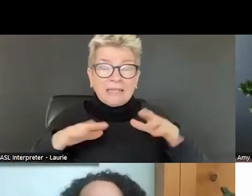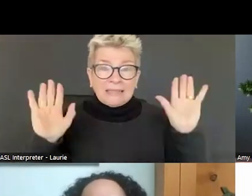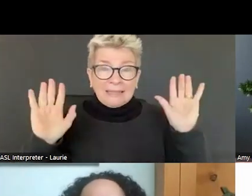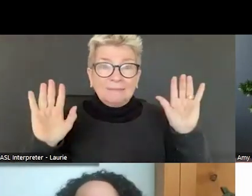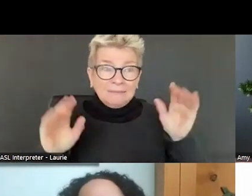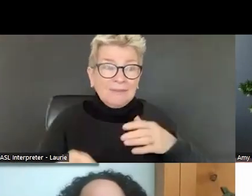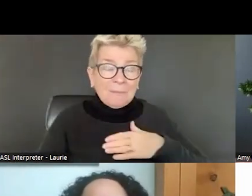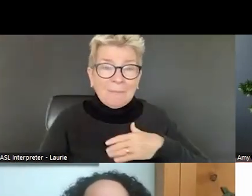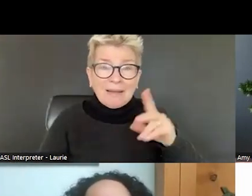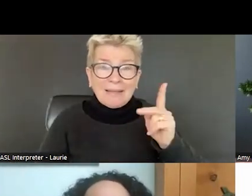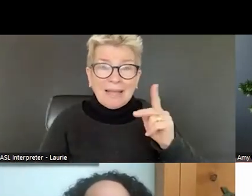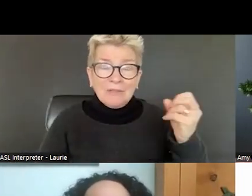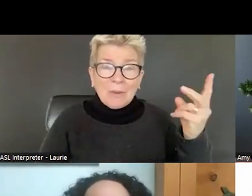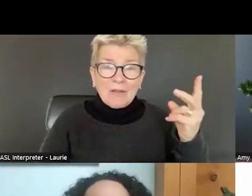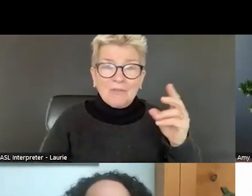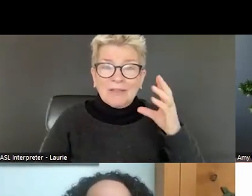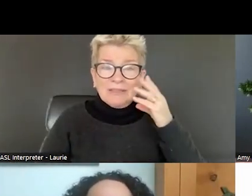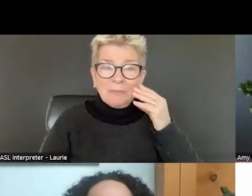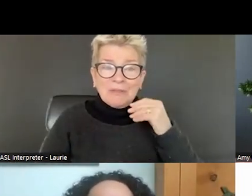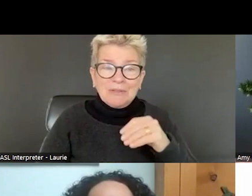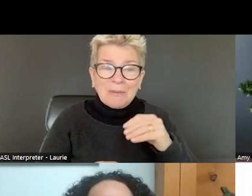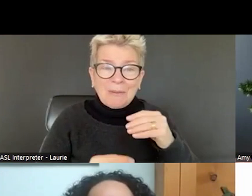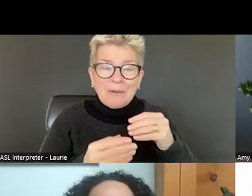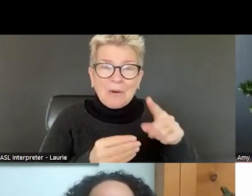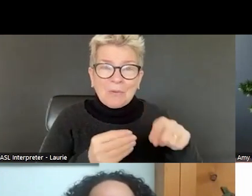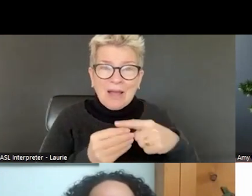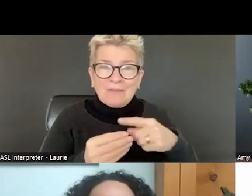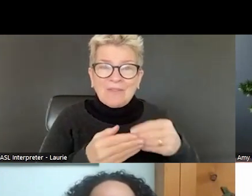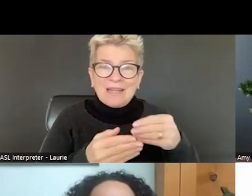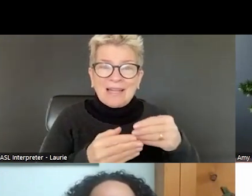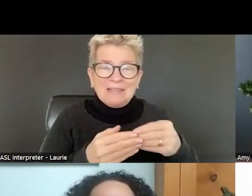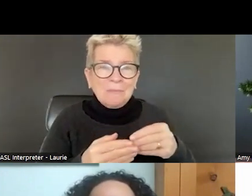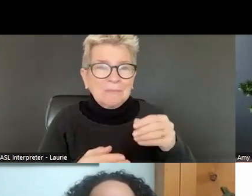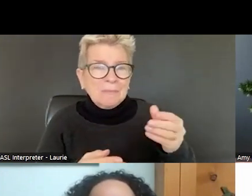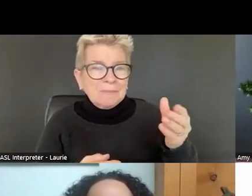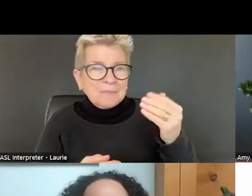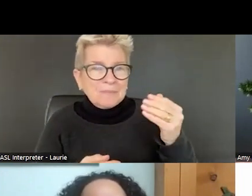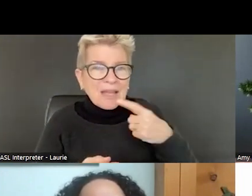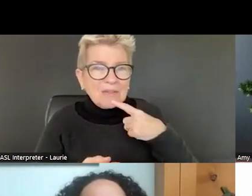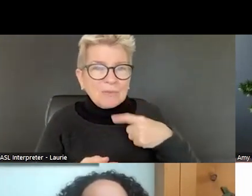K12 experience with. And can you tell us a little bit about how you came to focus on